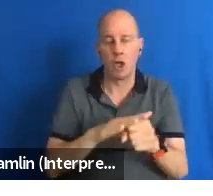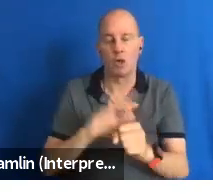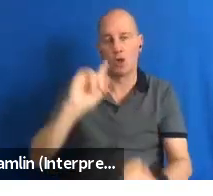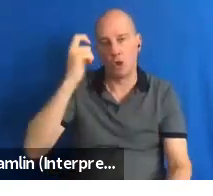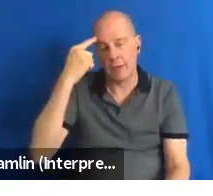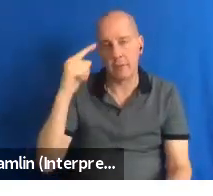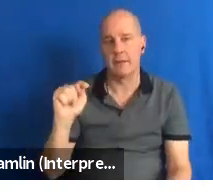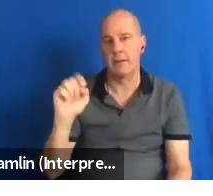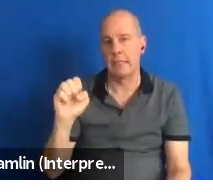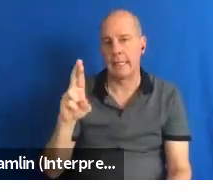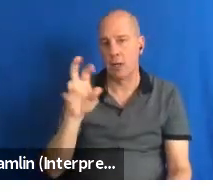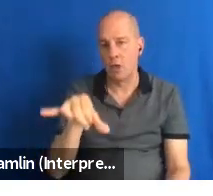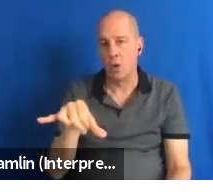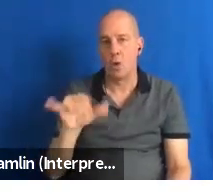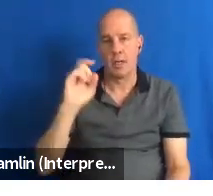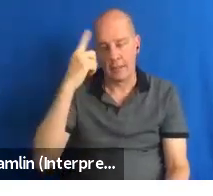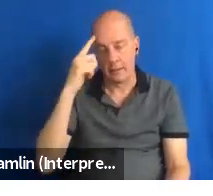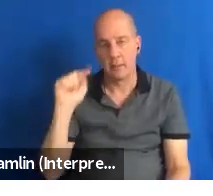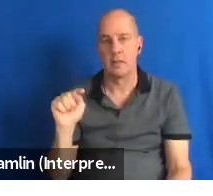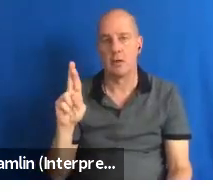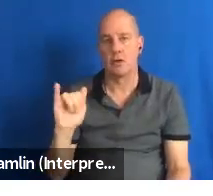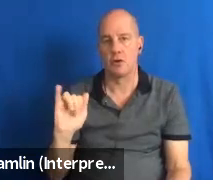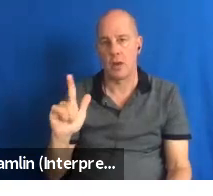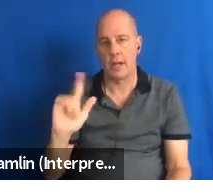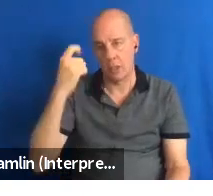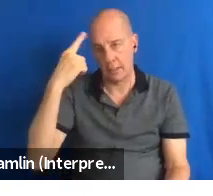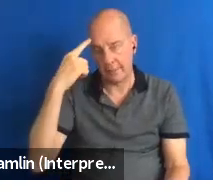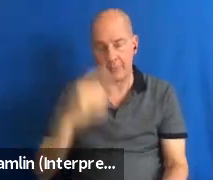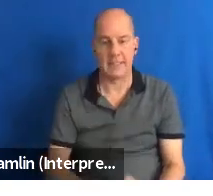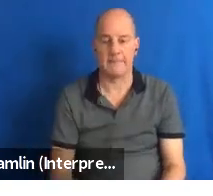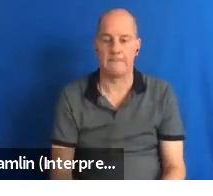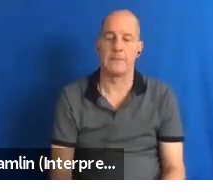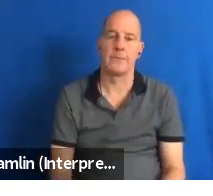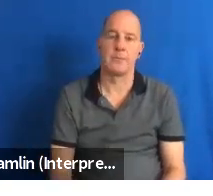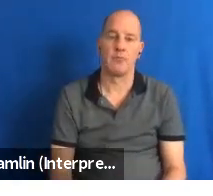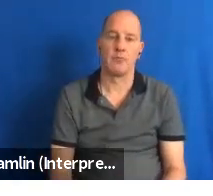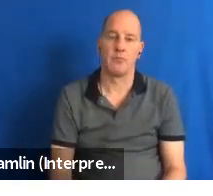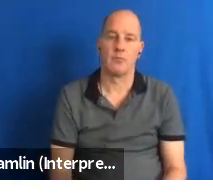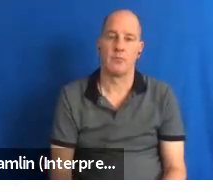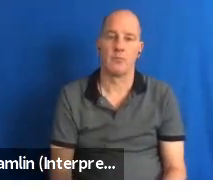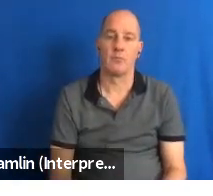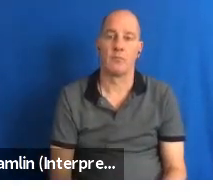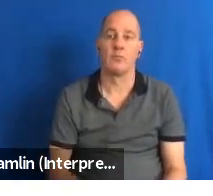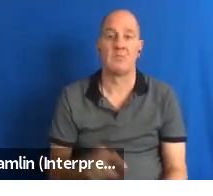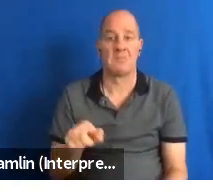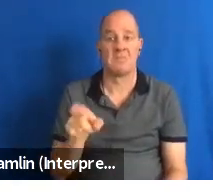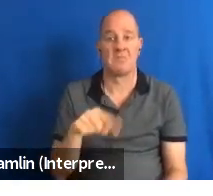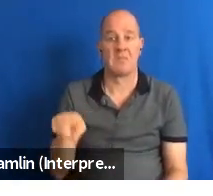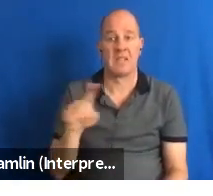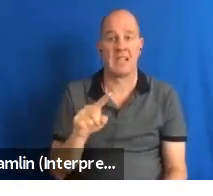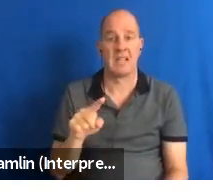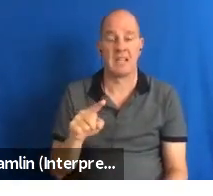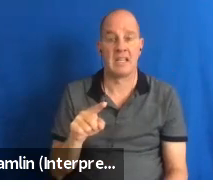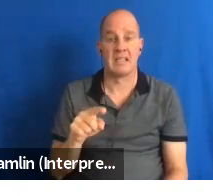territorial governments, tribal governments, and these measures are to protect the life,